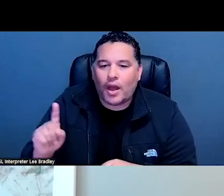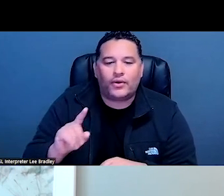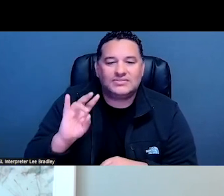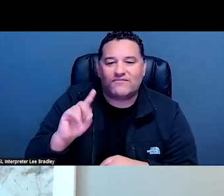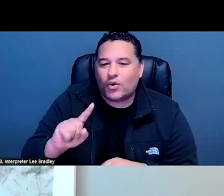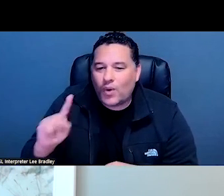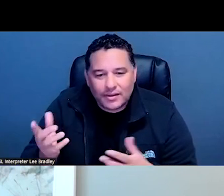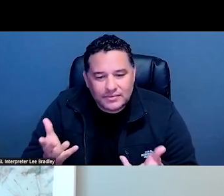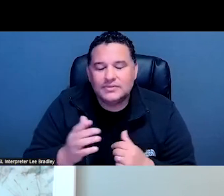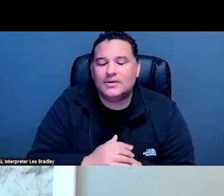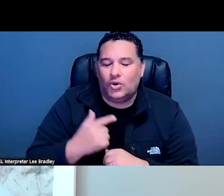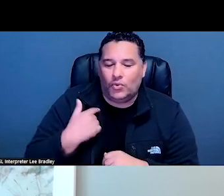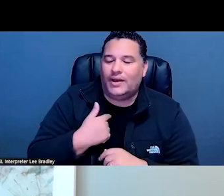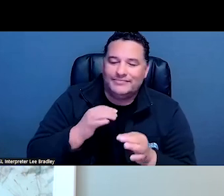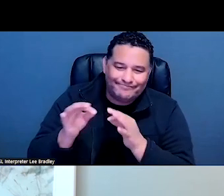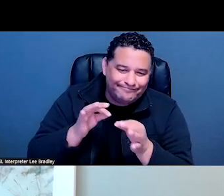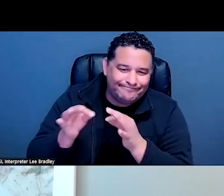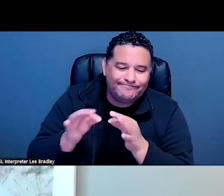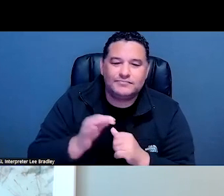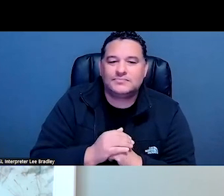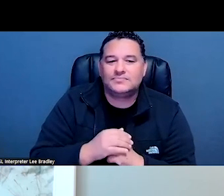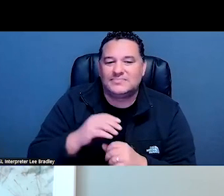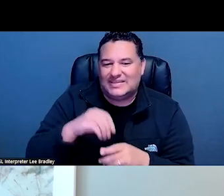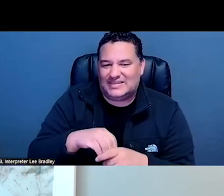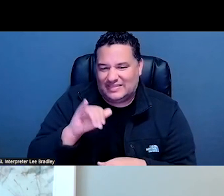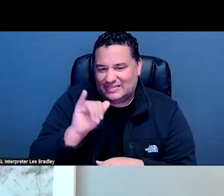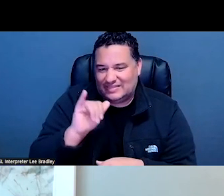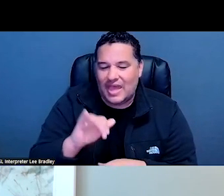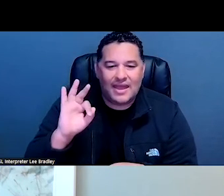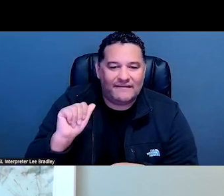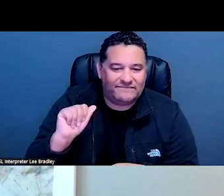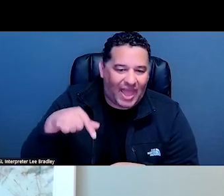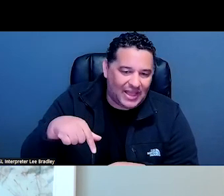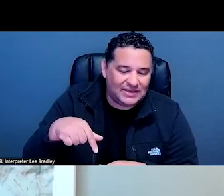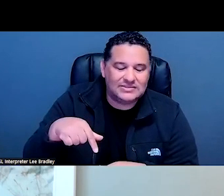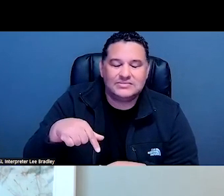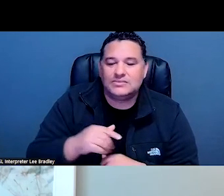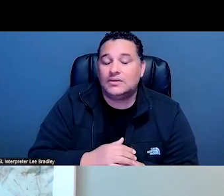, 911 TYPE NUMBER. LAKE 811 , 711, SO WE, EXPLAIN THAT IN,